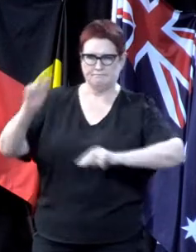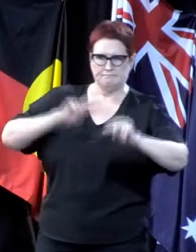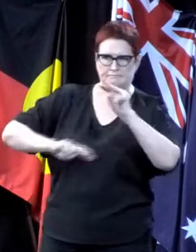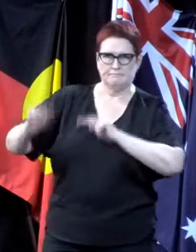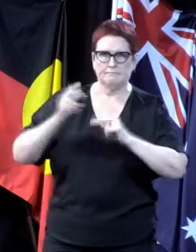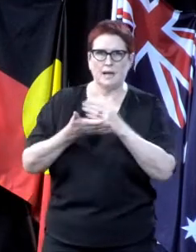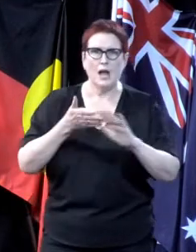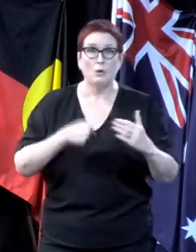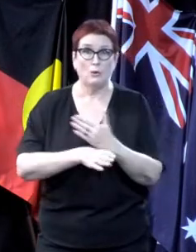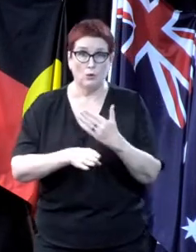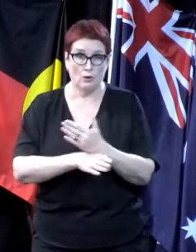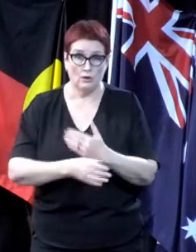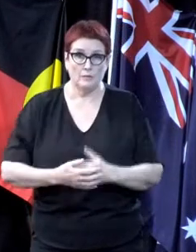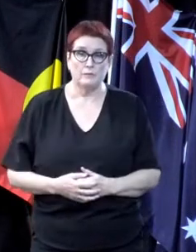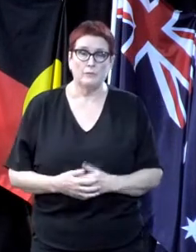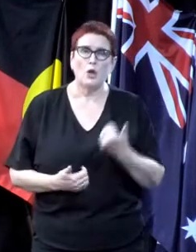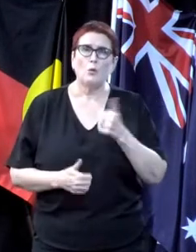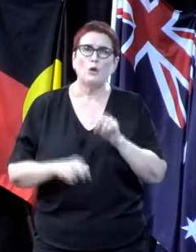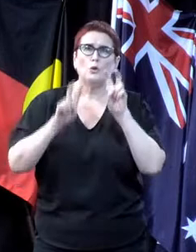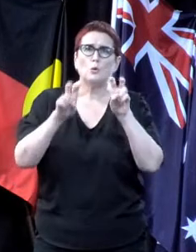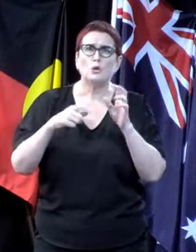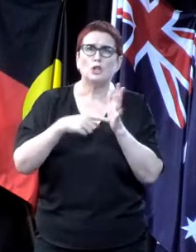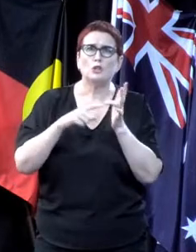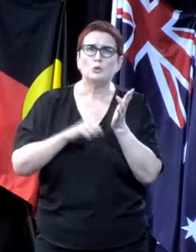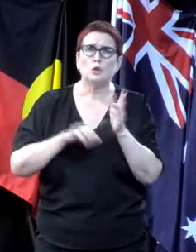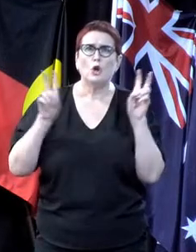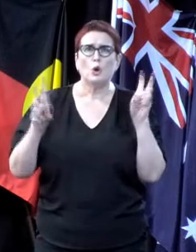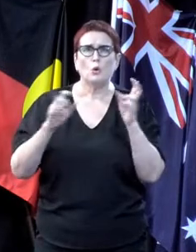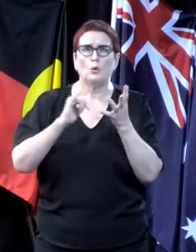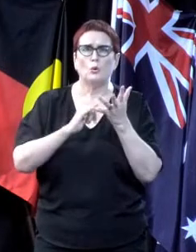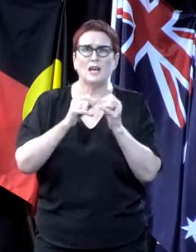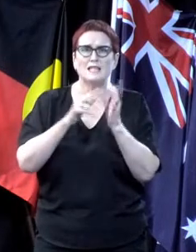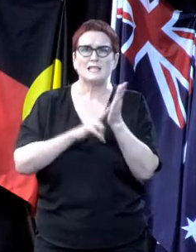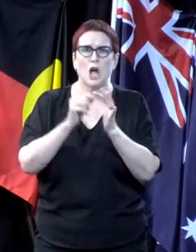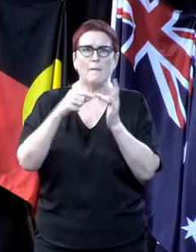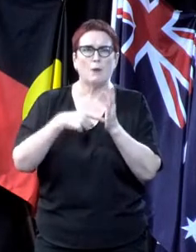And we used an auditing tool called Signposts for Inclusion.